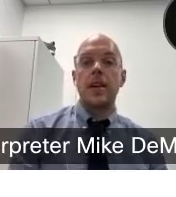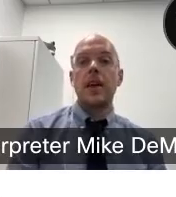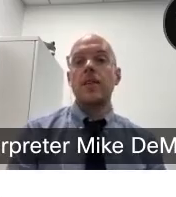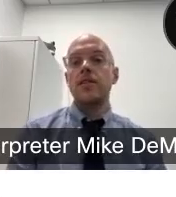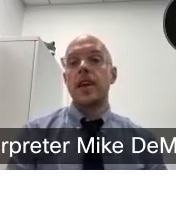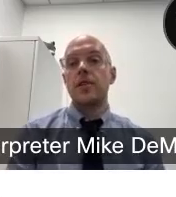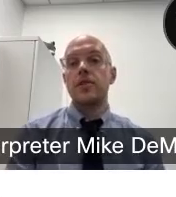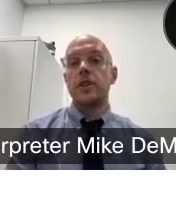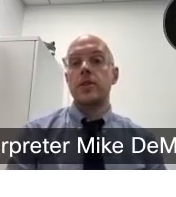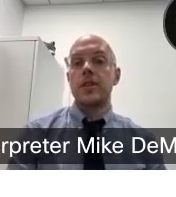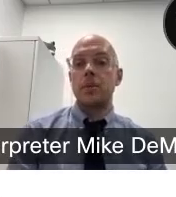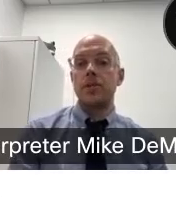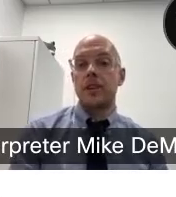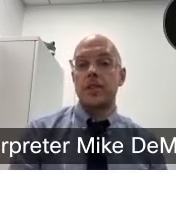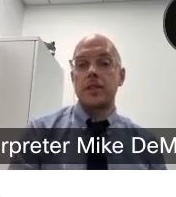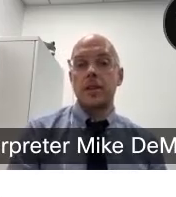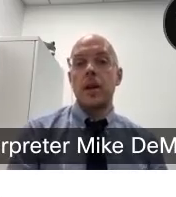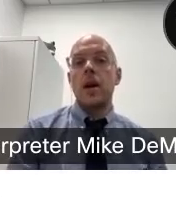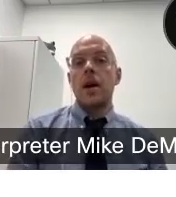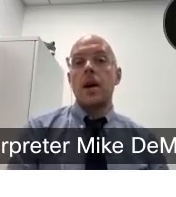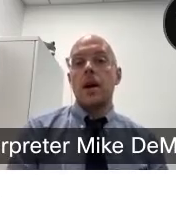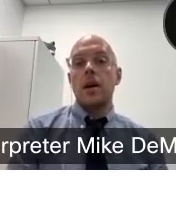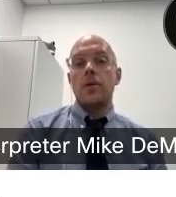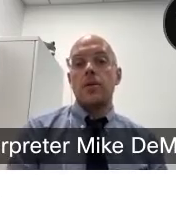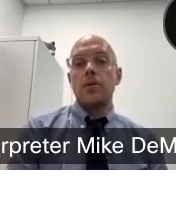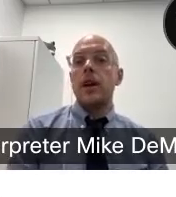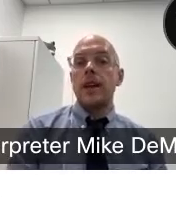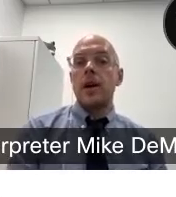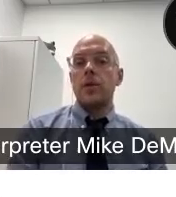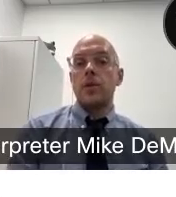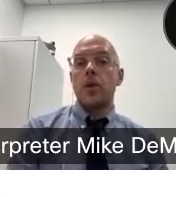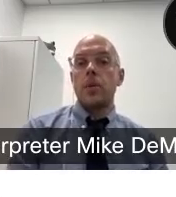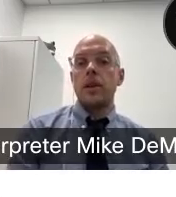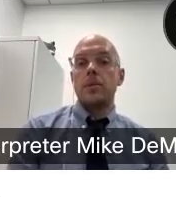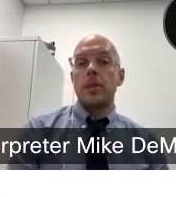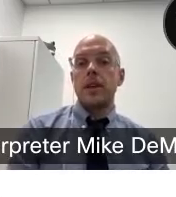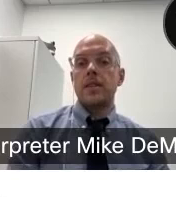television, that usually includes cable stations. Right now, the requirement is in place